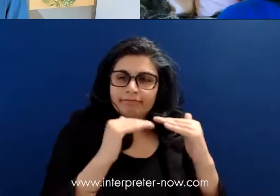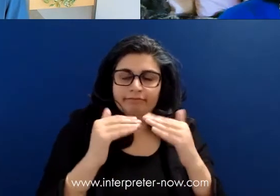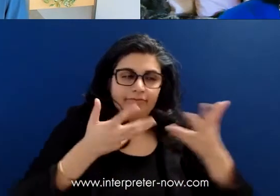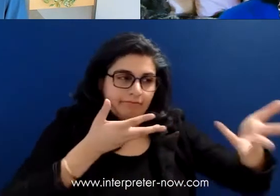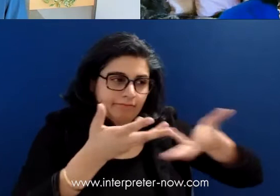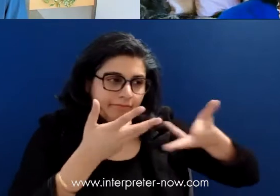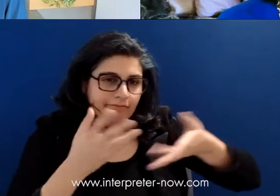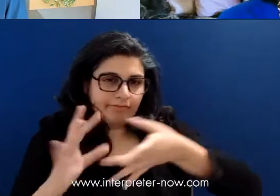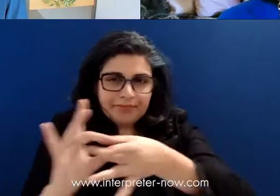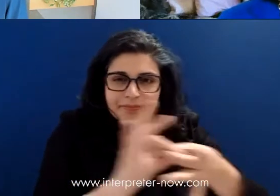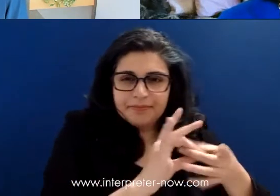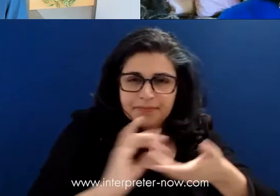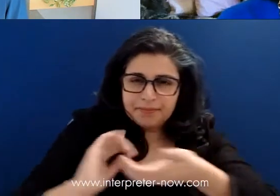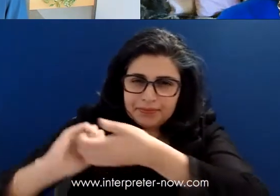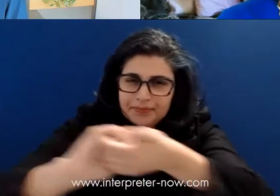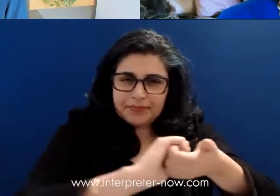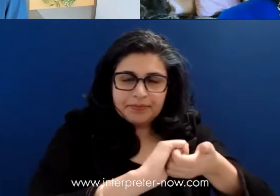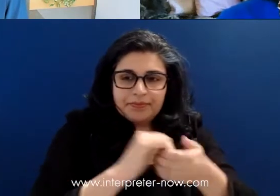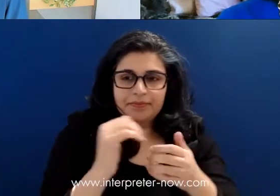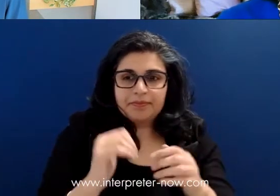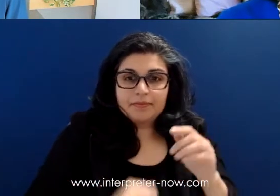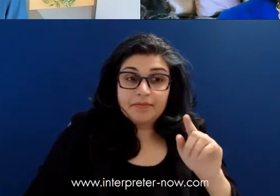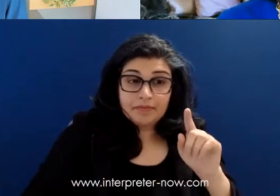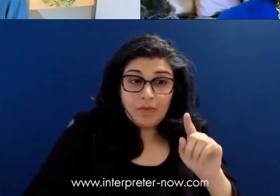across identities.